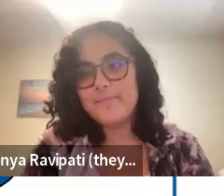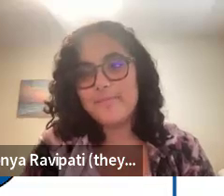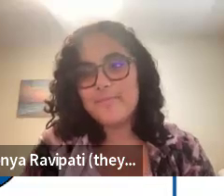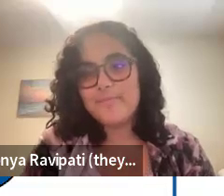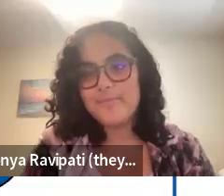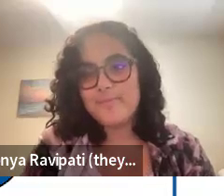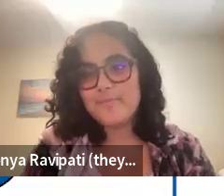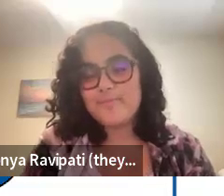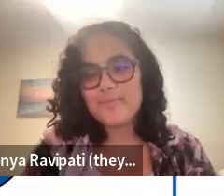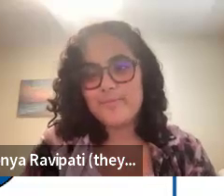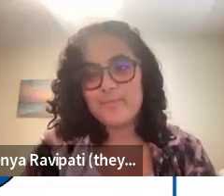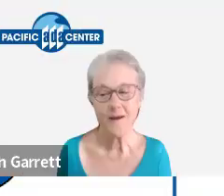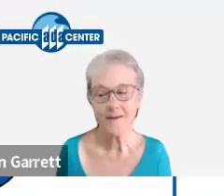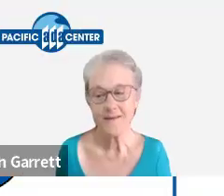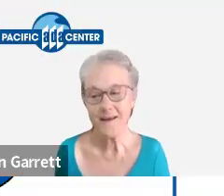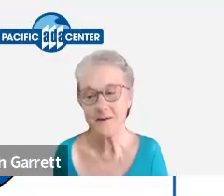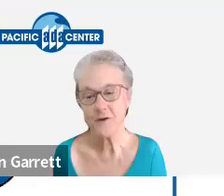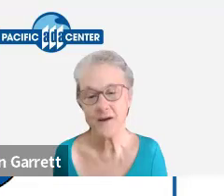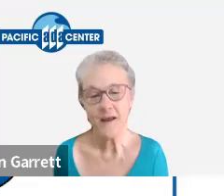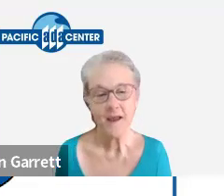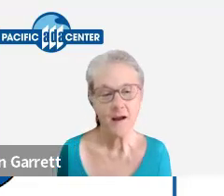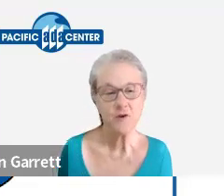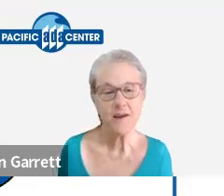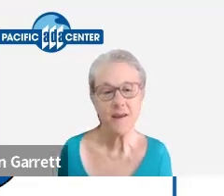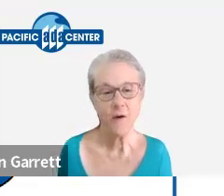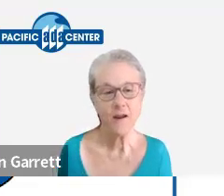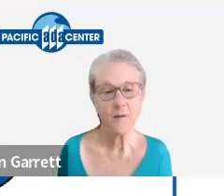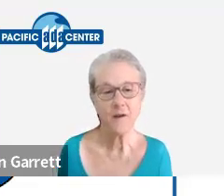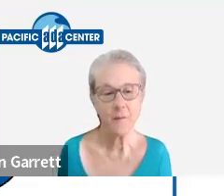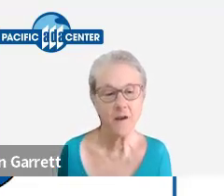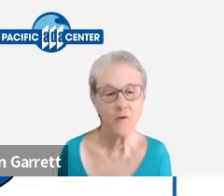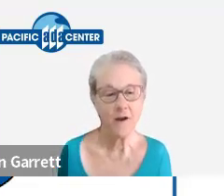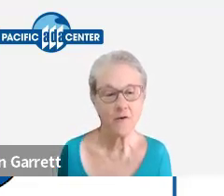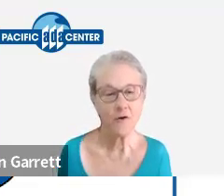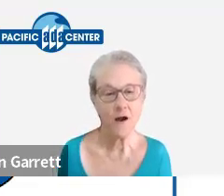Great. Thanks, Sonya. And I'm Jan Garrett. I'm the Deputy Director